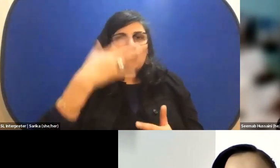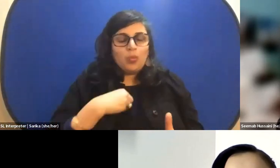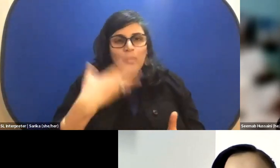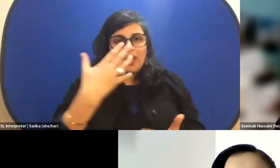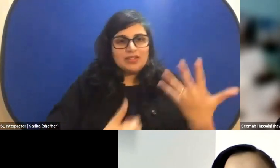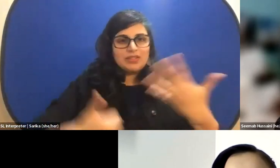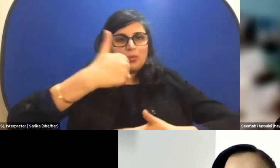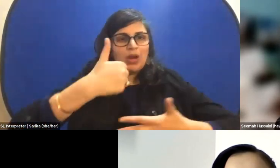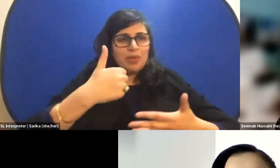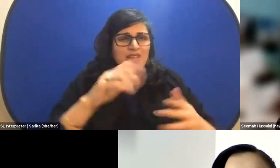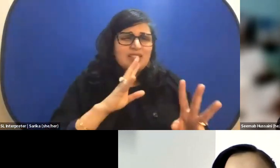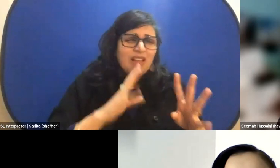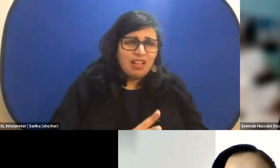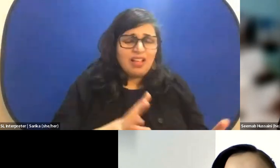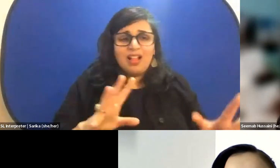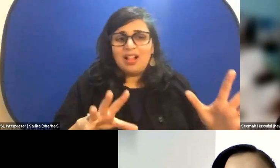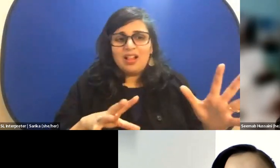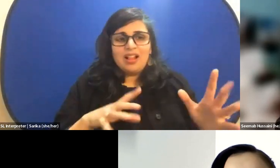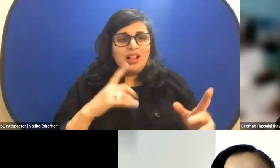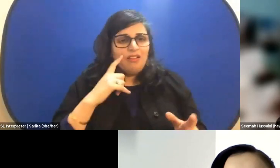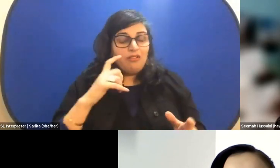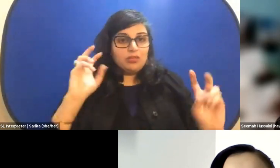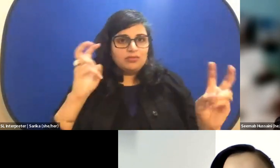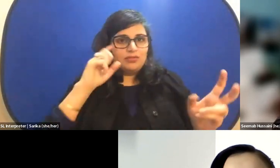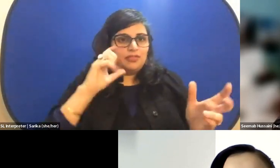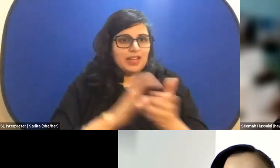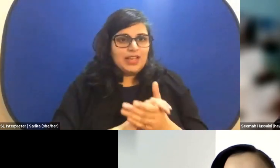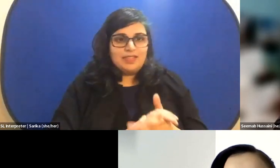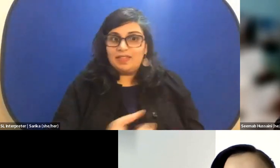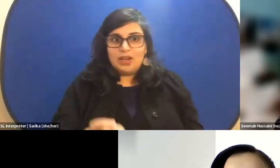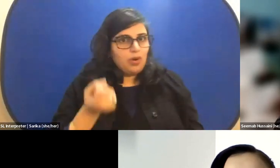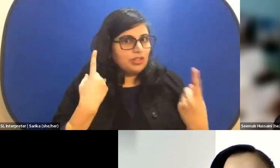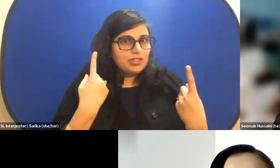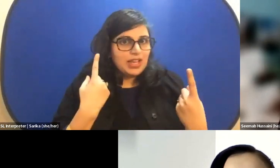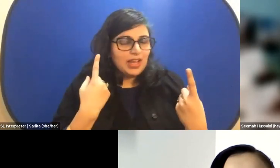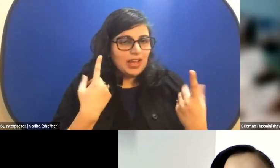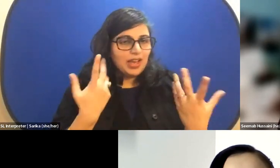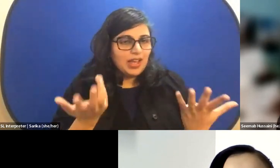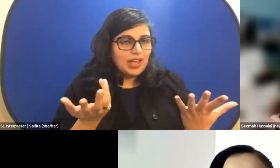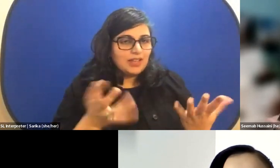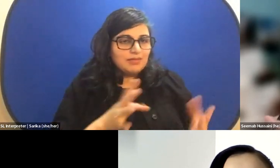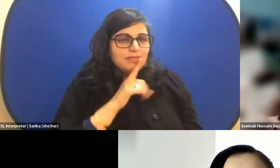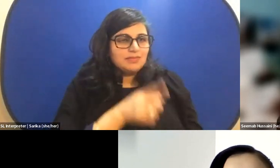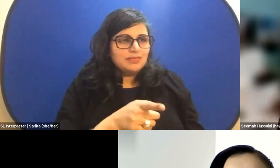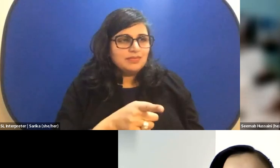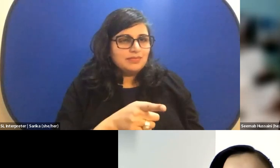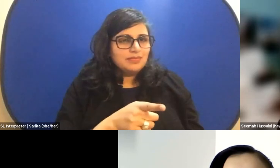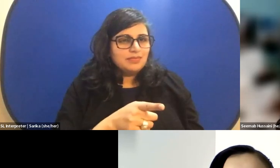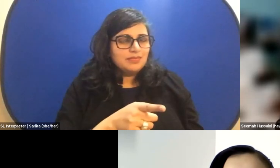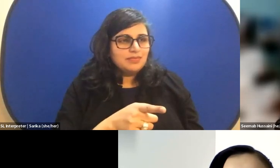demanding accountability versus the far right. And white supremacist elements that